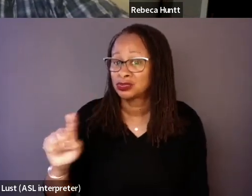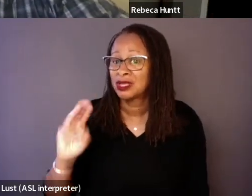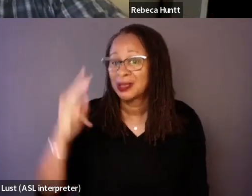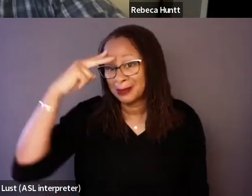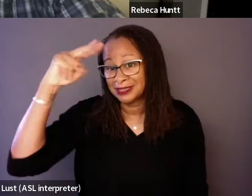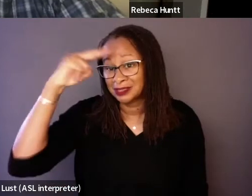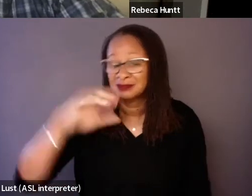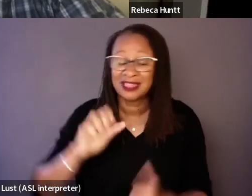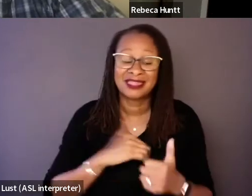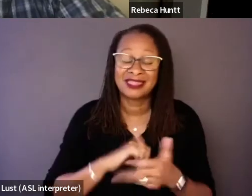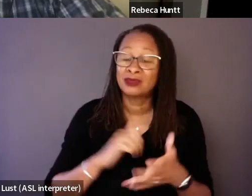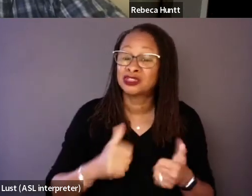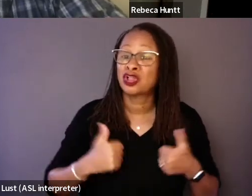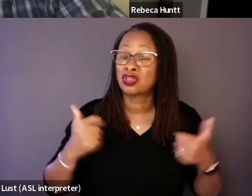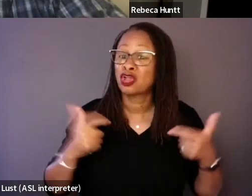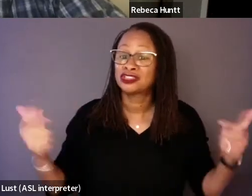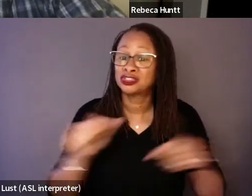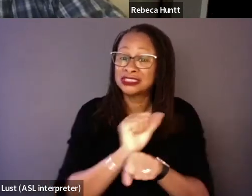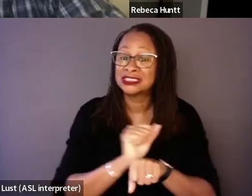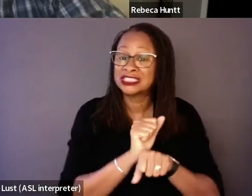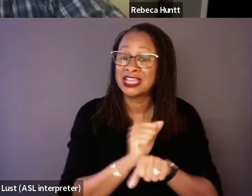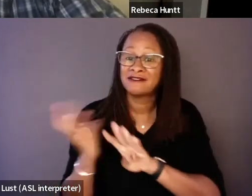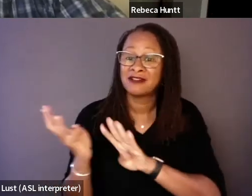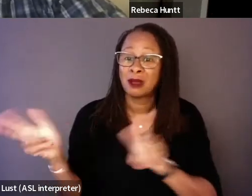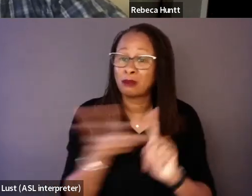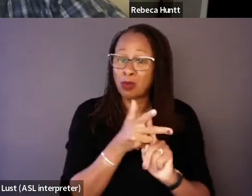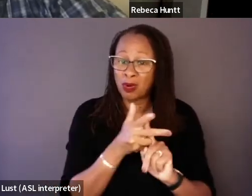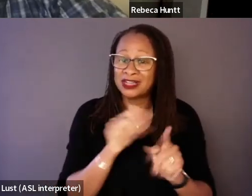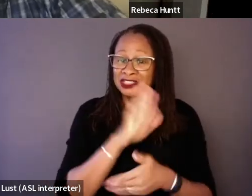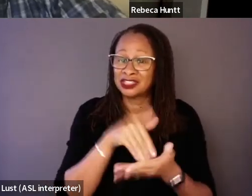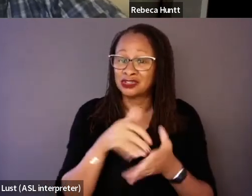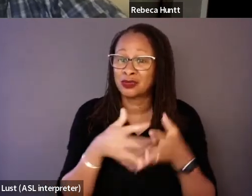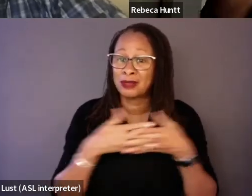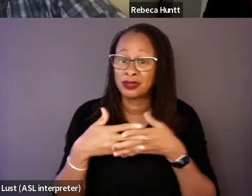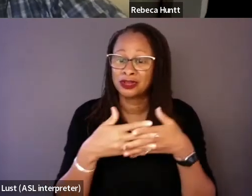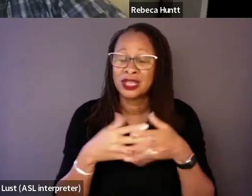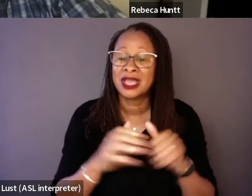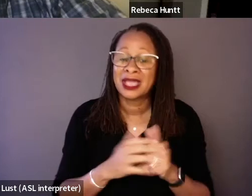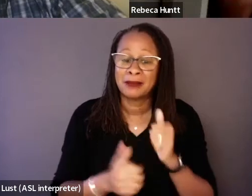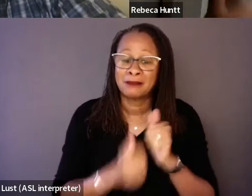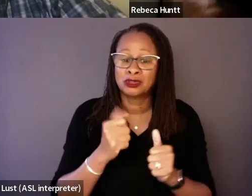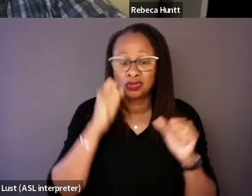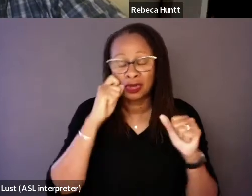Central America and also where there is one of the most incredible Palancas -- or not the most